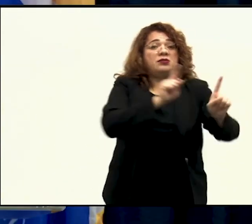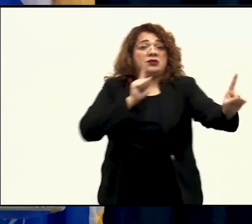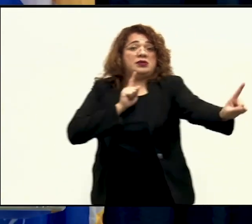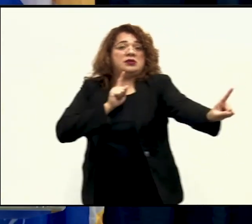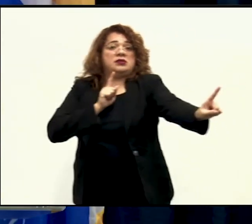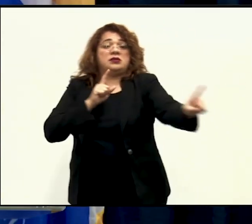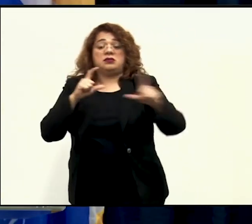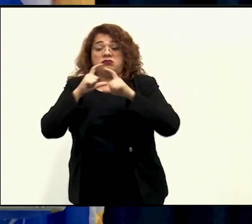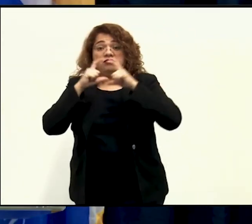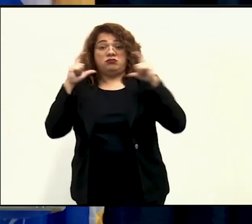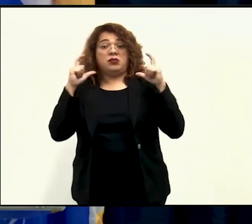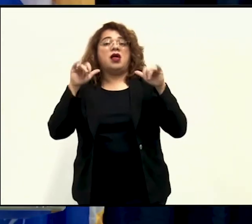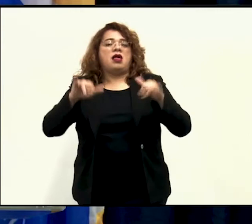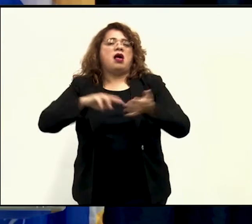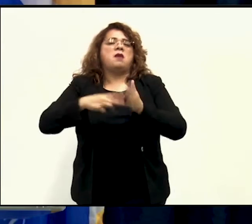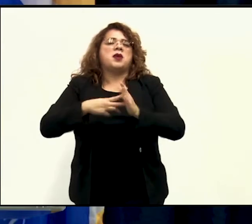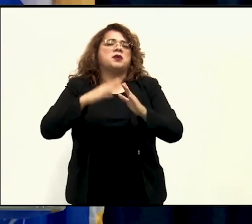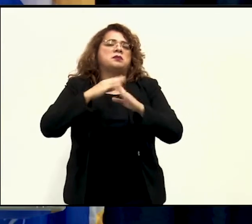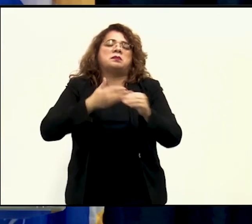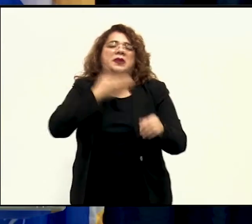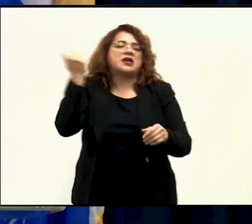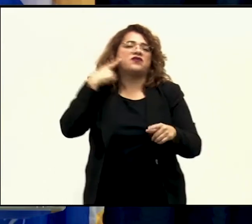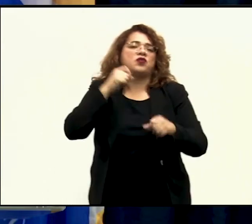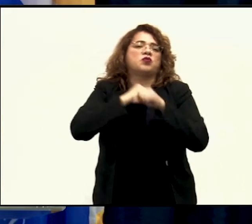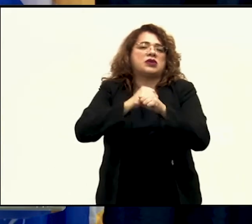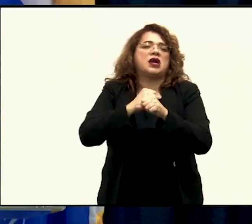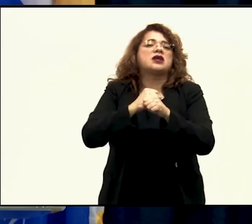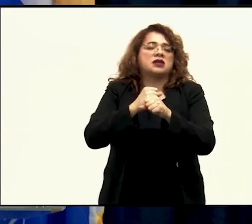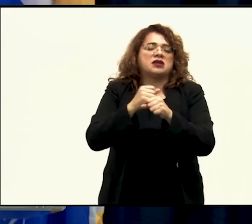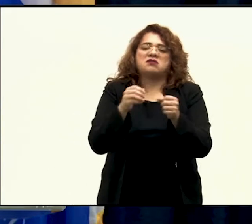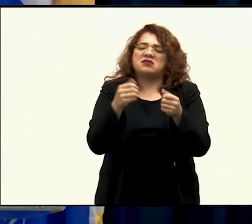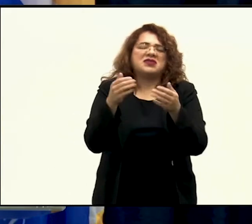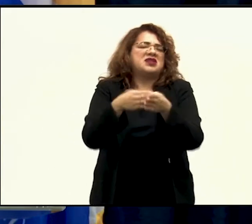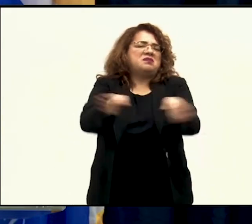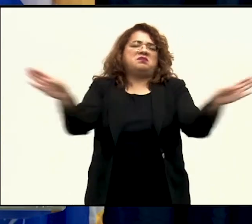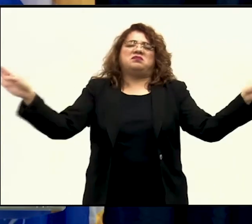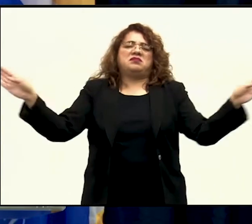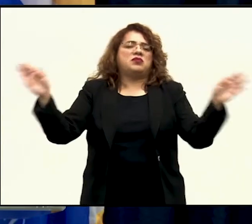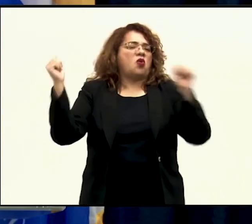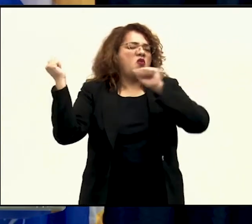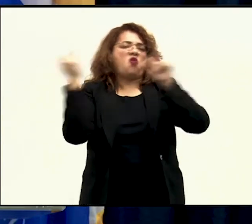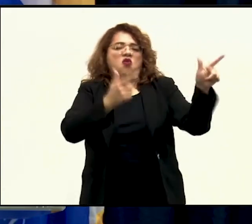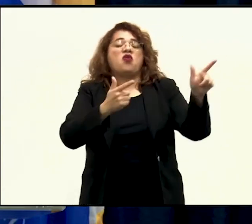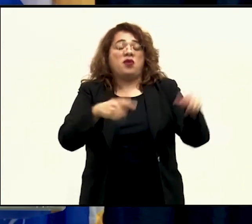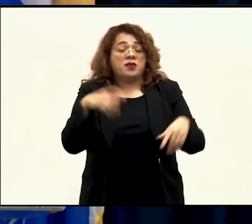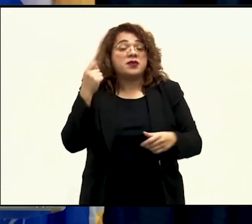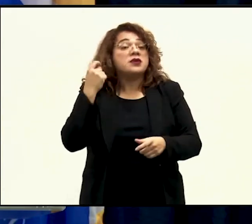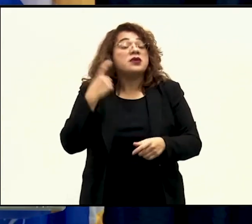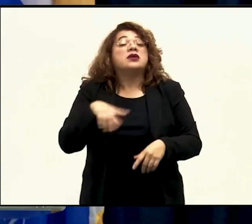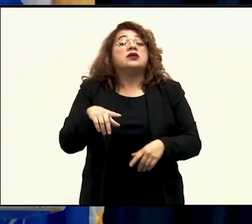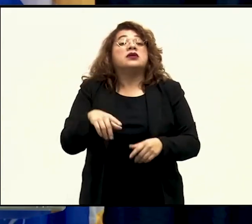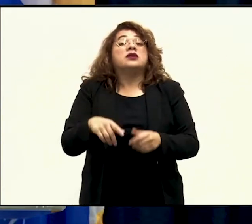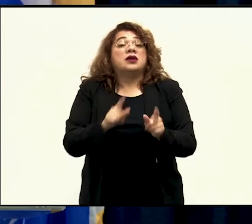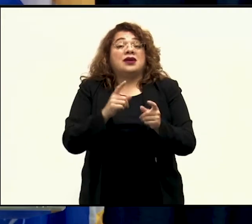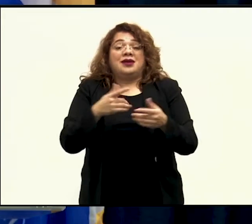and others from COVID-19. COVID-19 continues to spread as we know mainly from person to person through respiratory